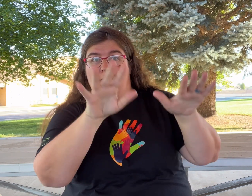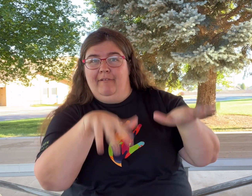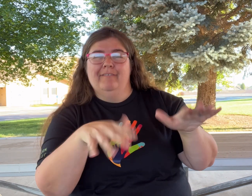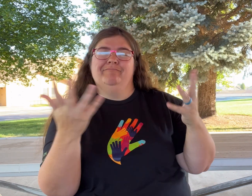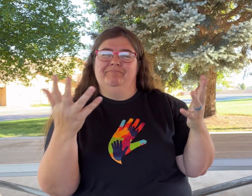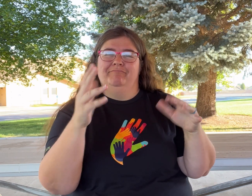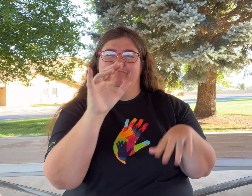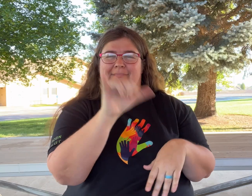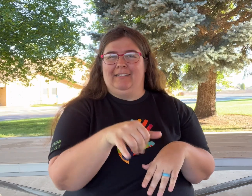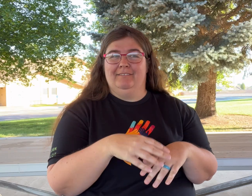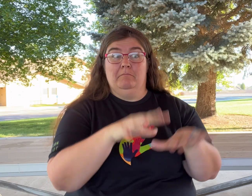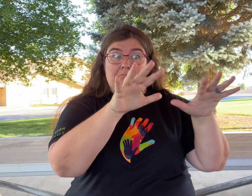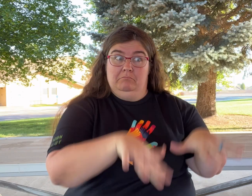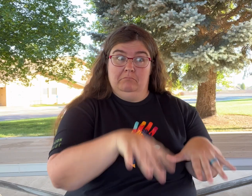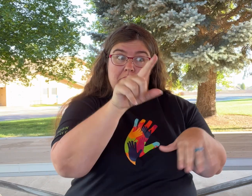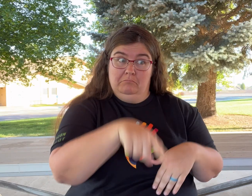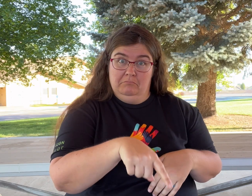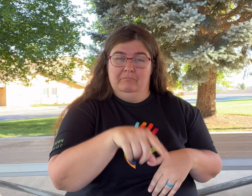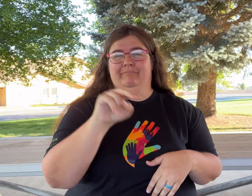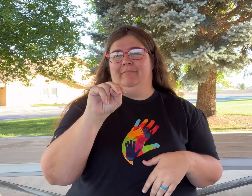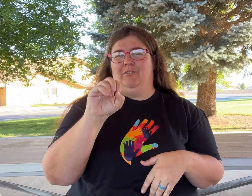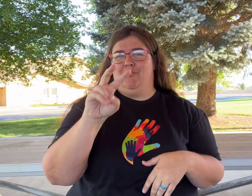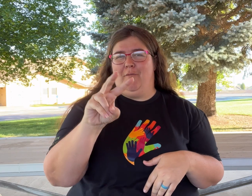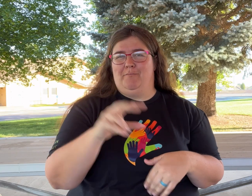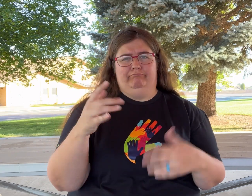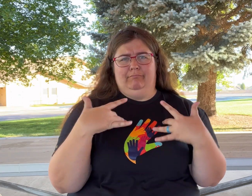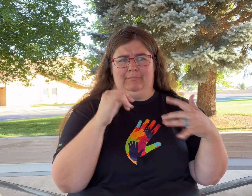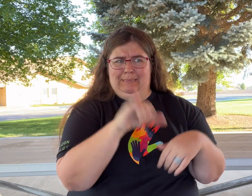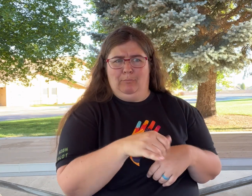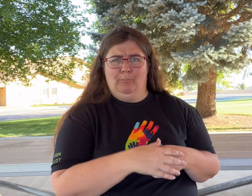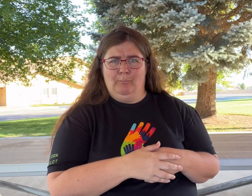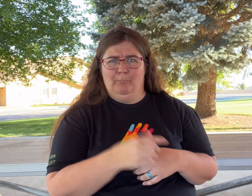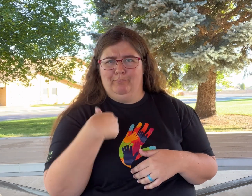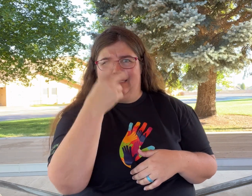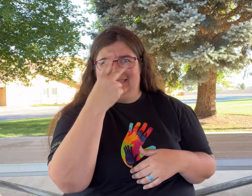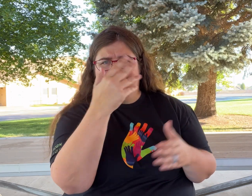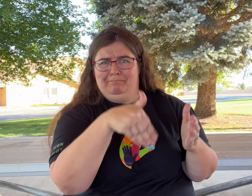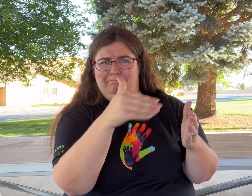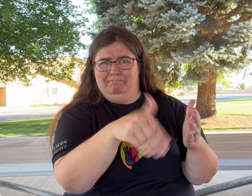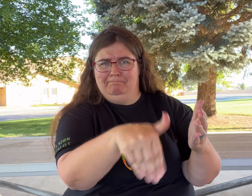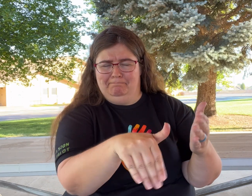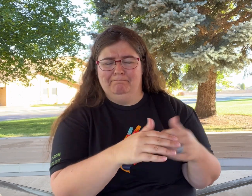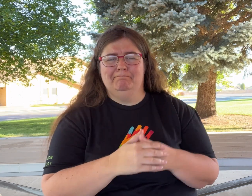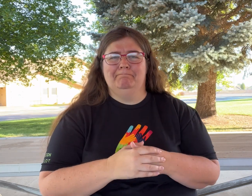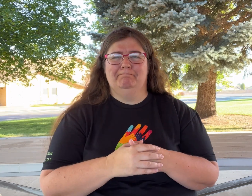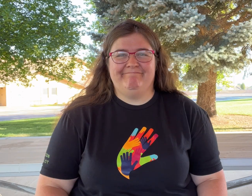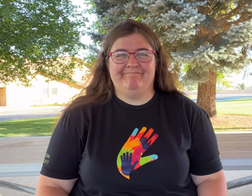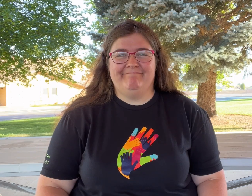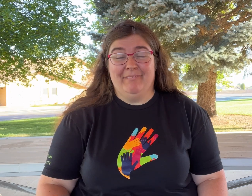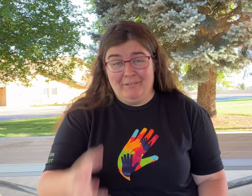July, August, September, 10+1 would be November. I see that all the time.